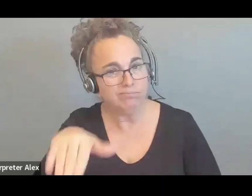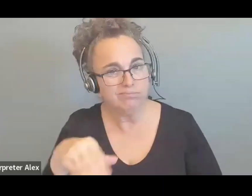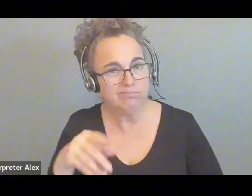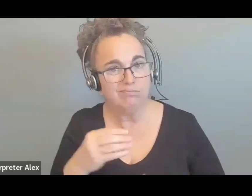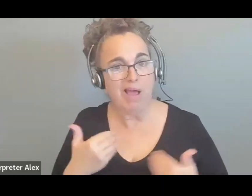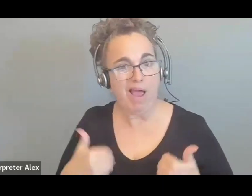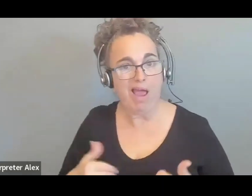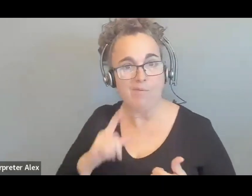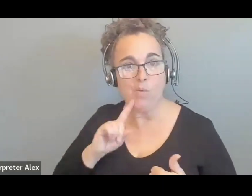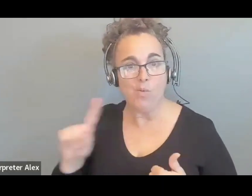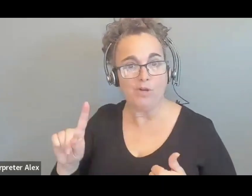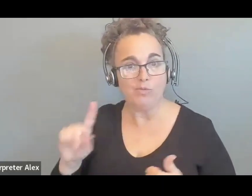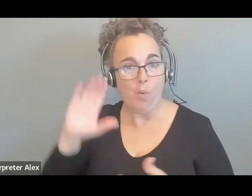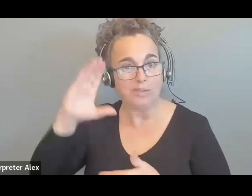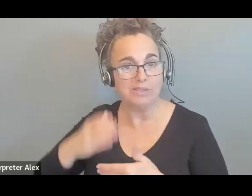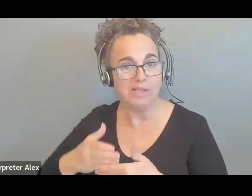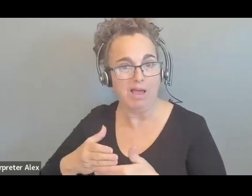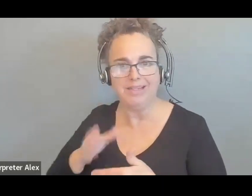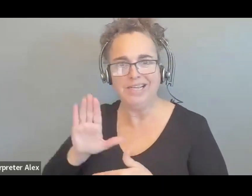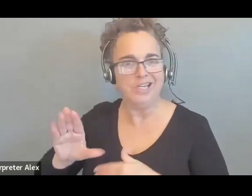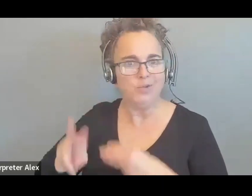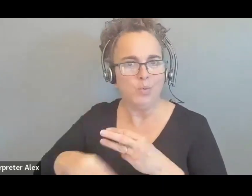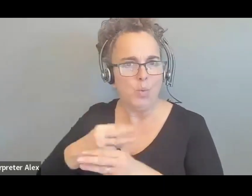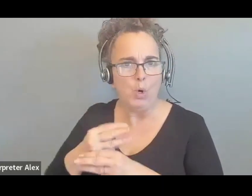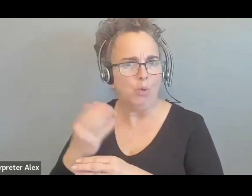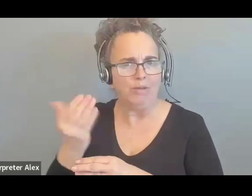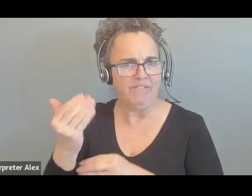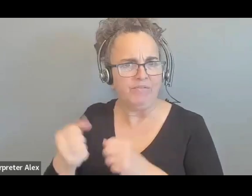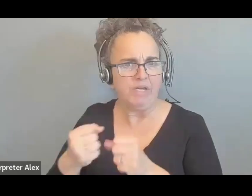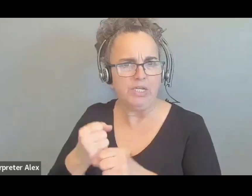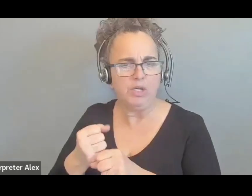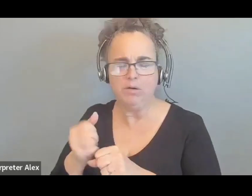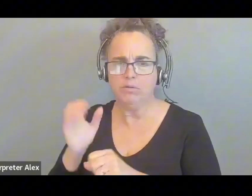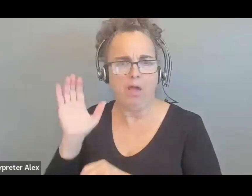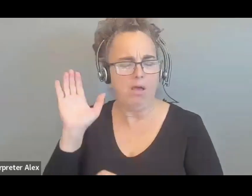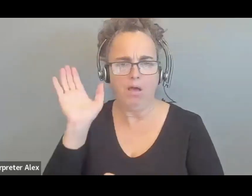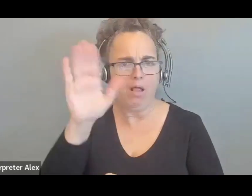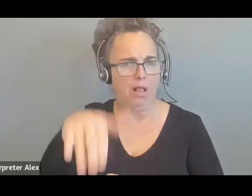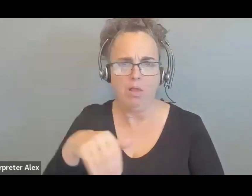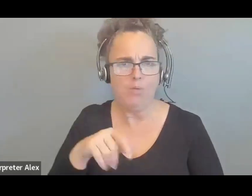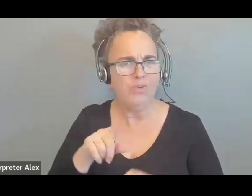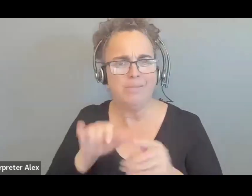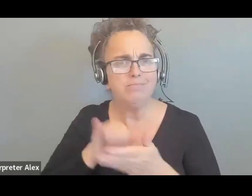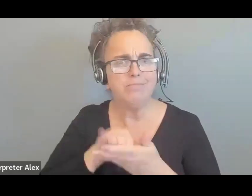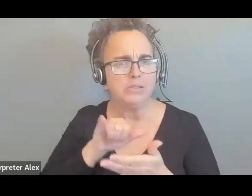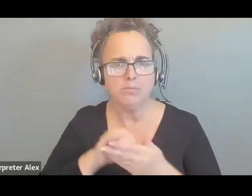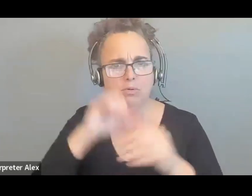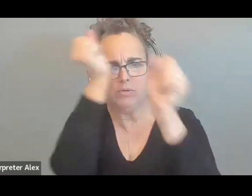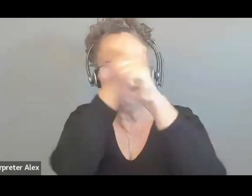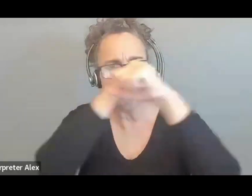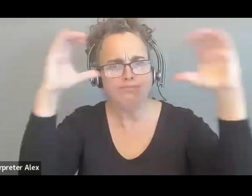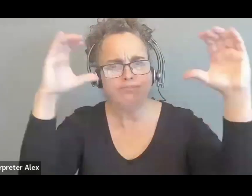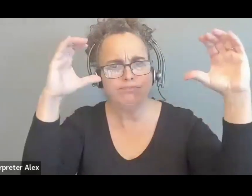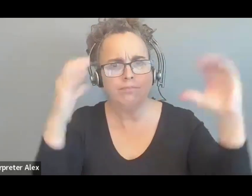that he will live in in 15 years is so out of the realm of understanding of the world that we grew up in.